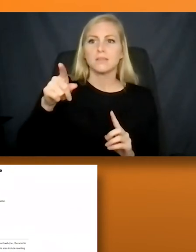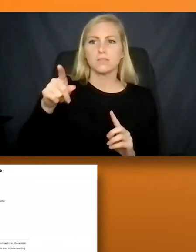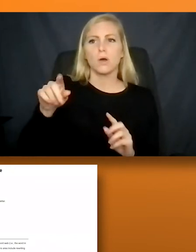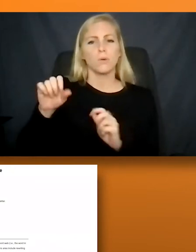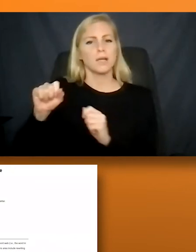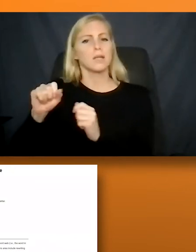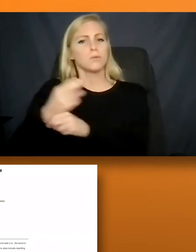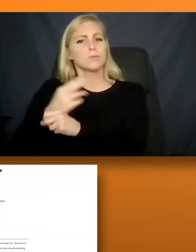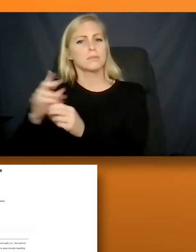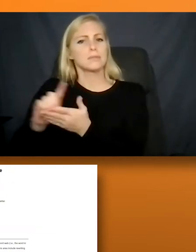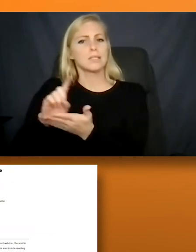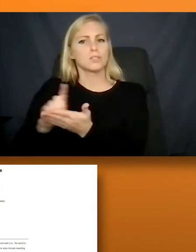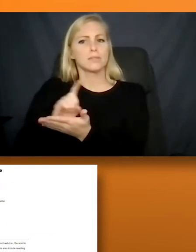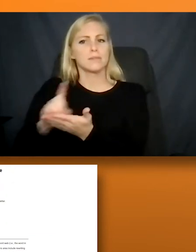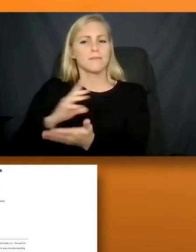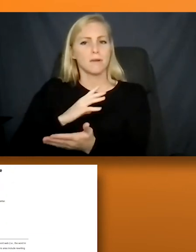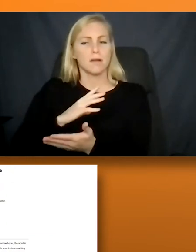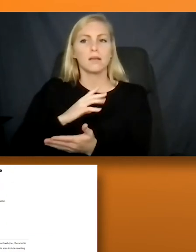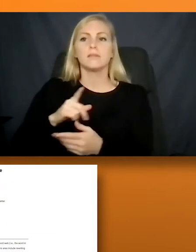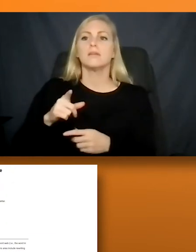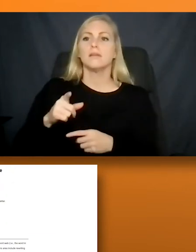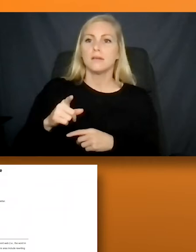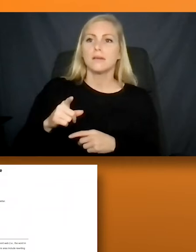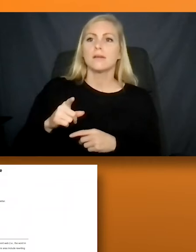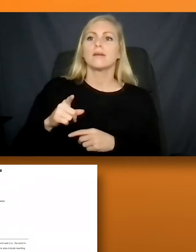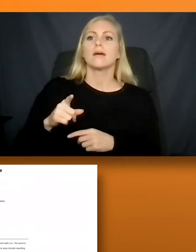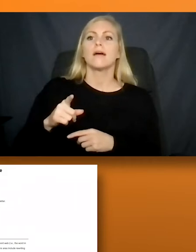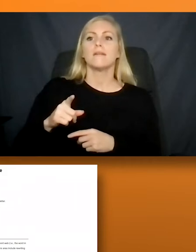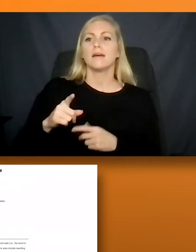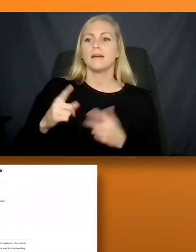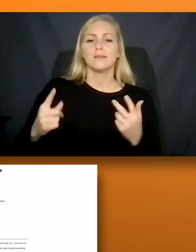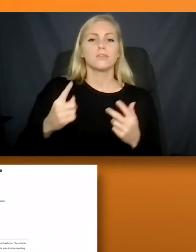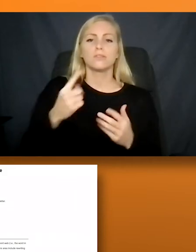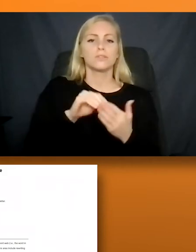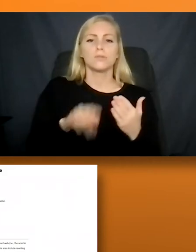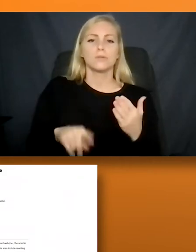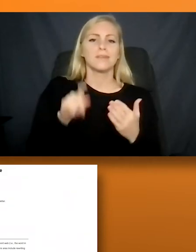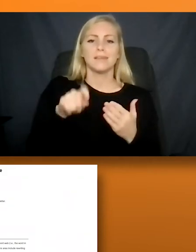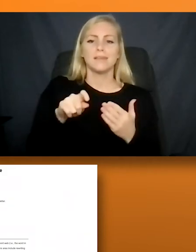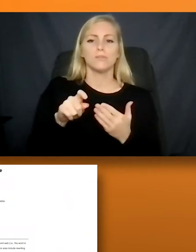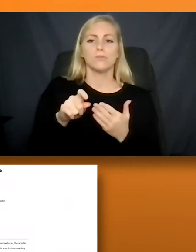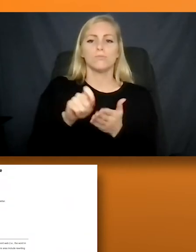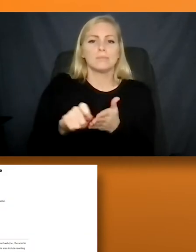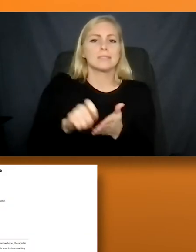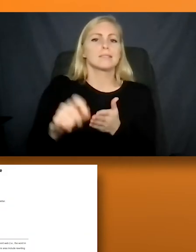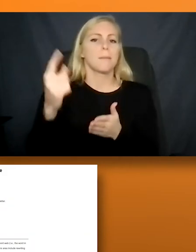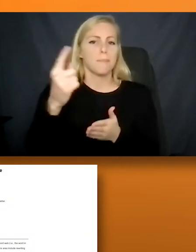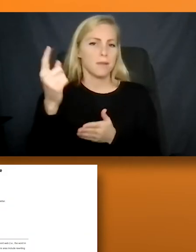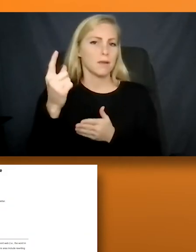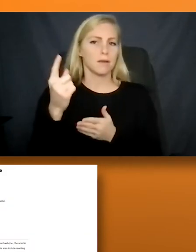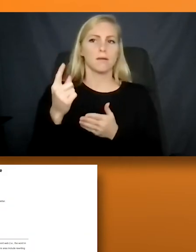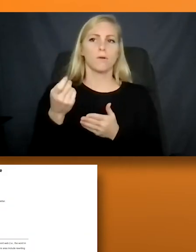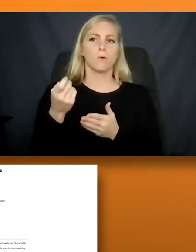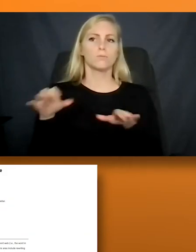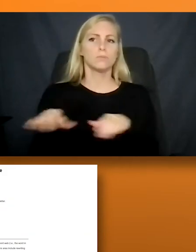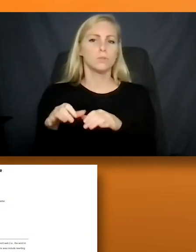And they need to put a new sentence. There has to be generation. That's do something that the student generates on this page. If they find the definition, which is OK,